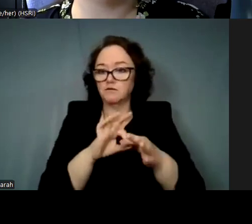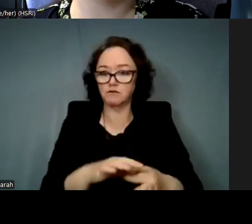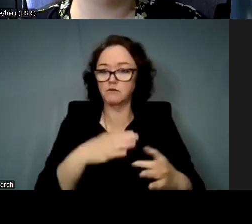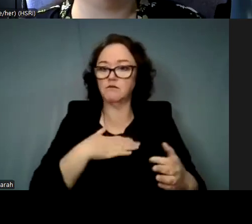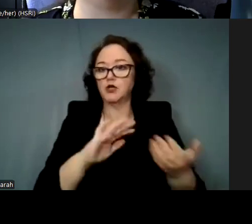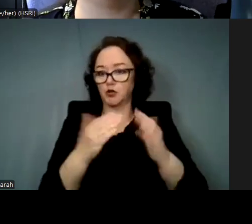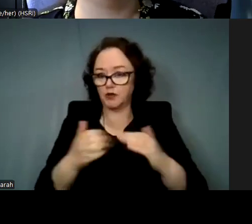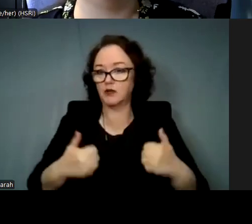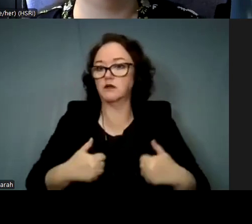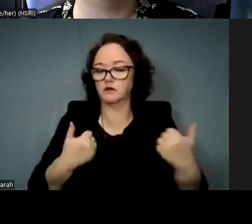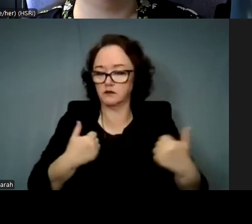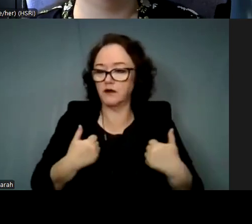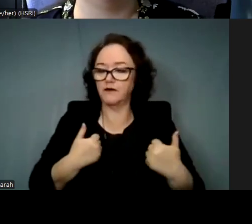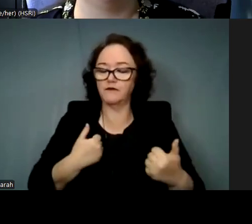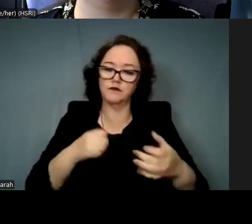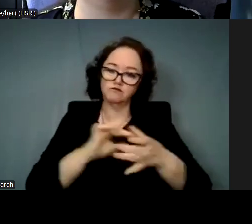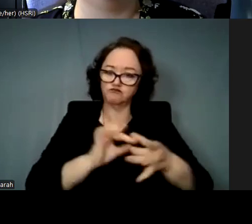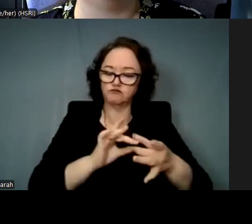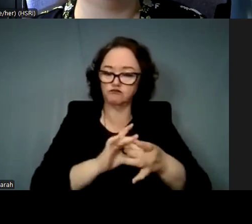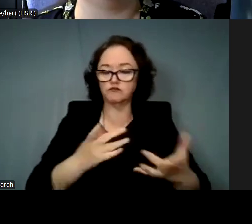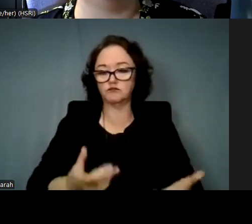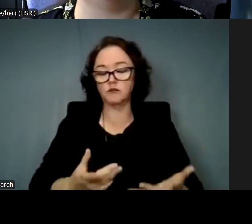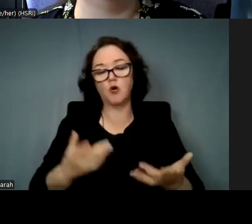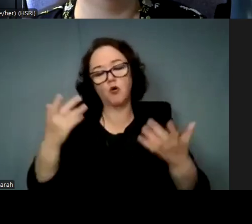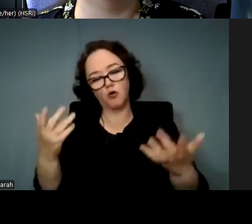that is, a reminder that―I think everybody knows this―but a